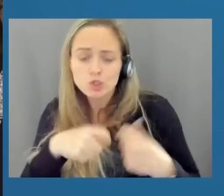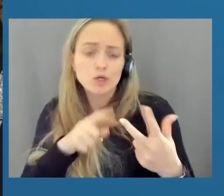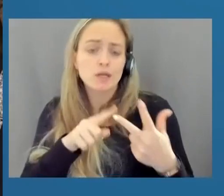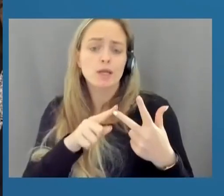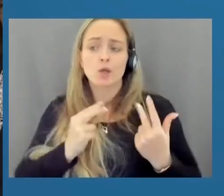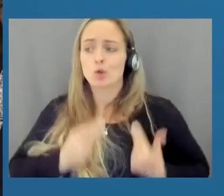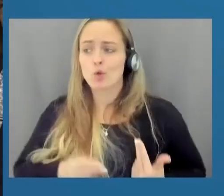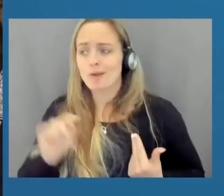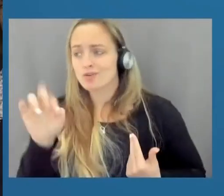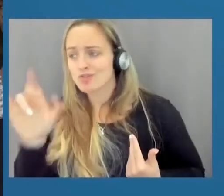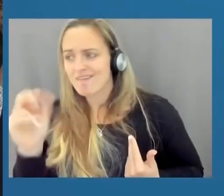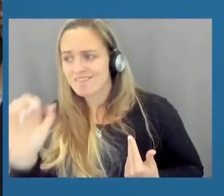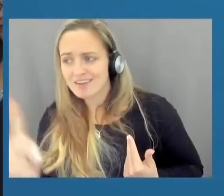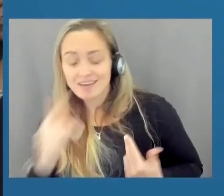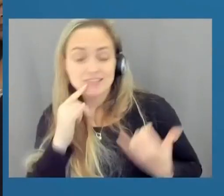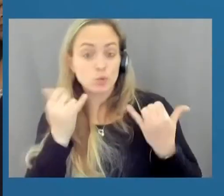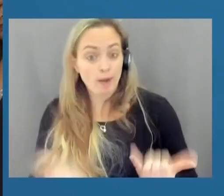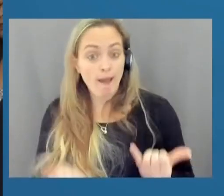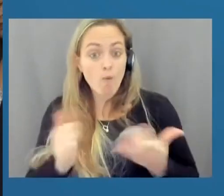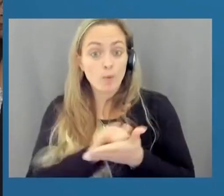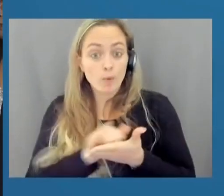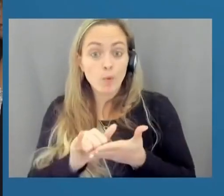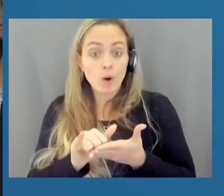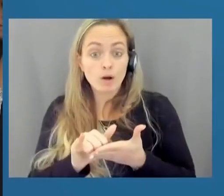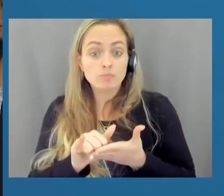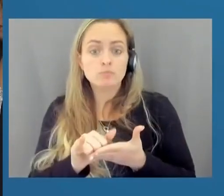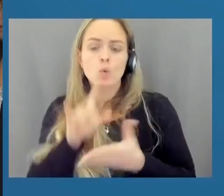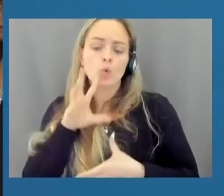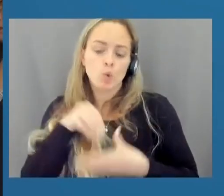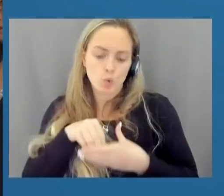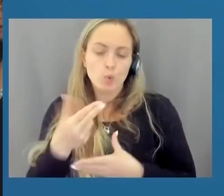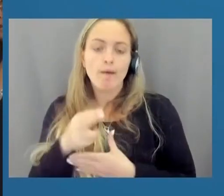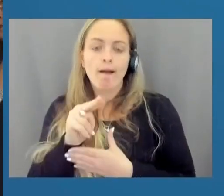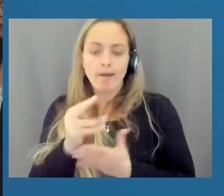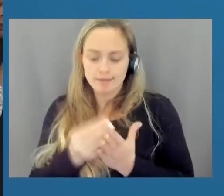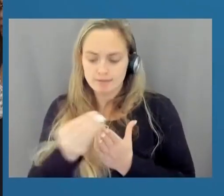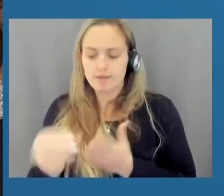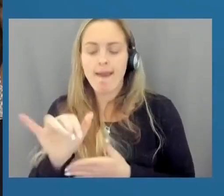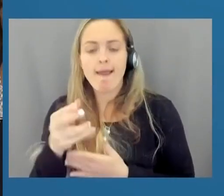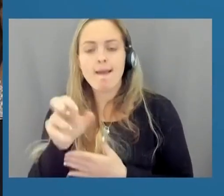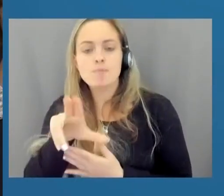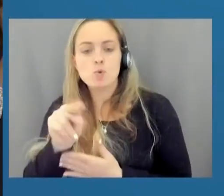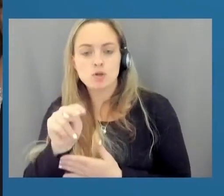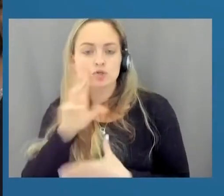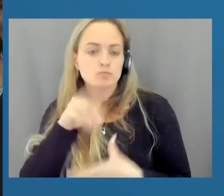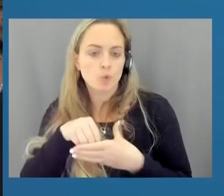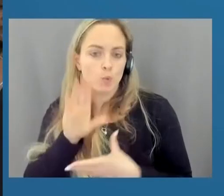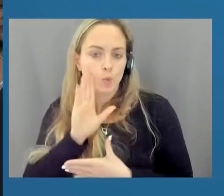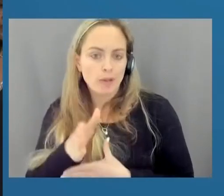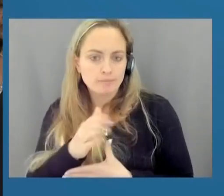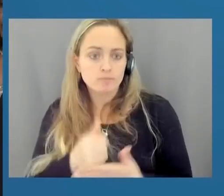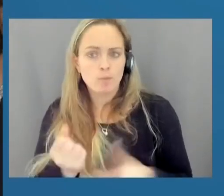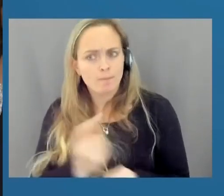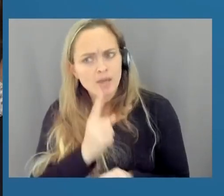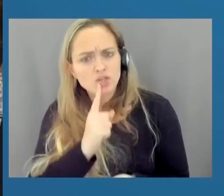and so today in New York we're saying that we're gonna include firearms and ammunitions in that tracking because we wanna make sure that our families are safe.